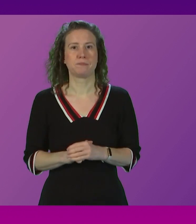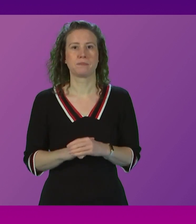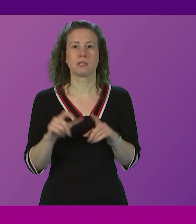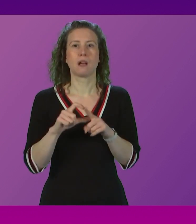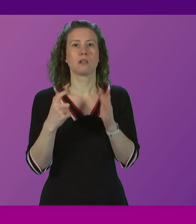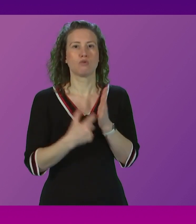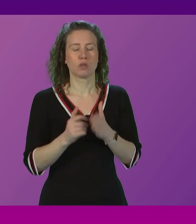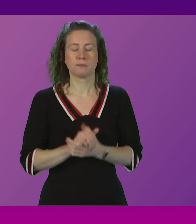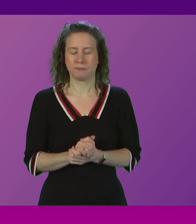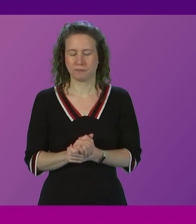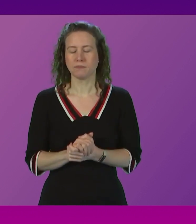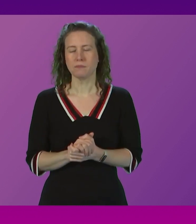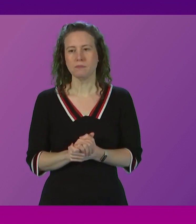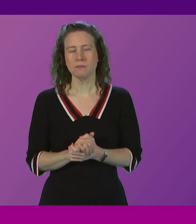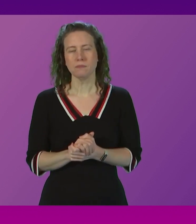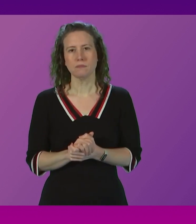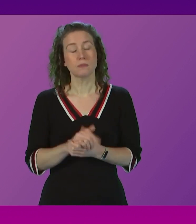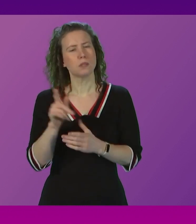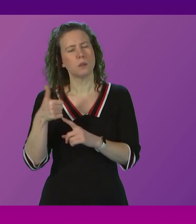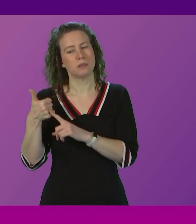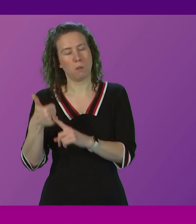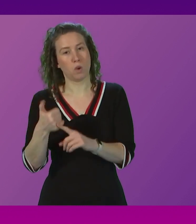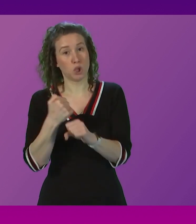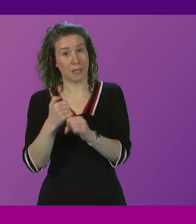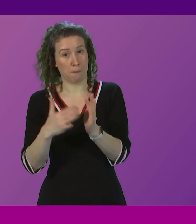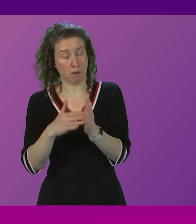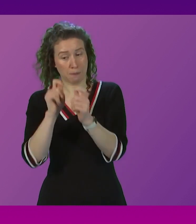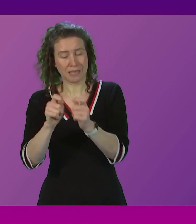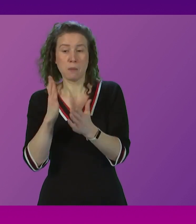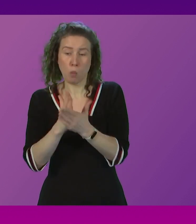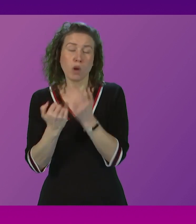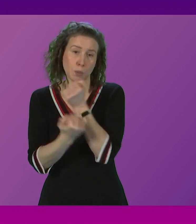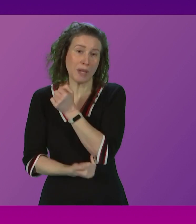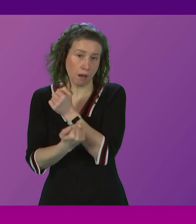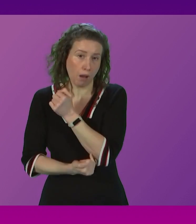Let us be very clear: we supported Gillian Martin’s amendment, but it is weaker than